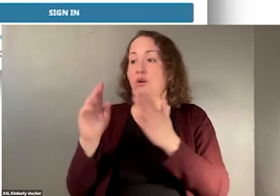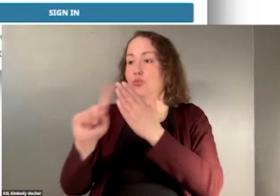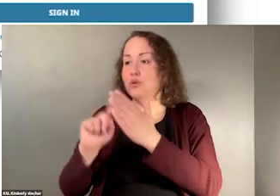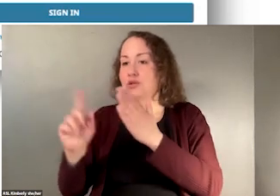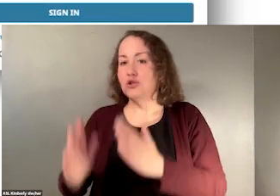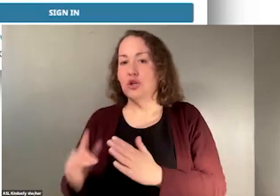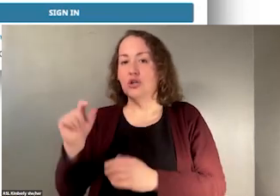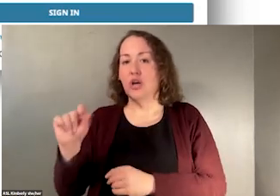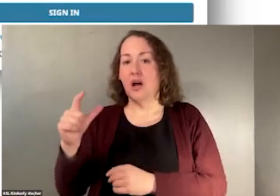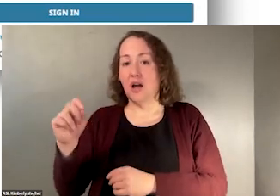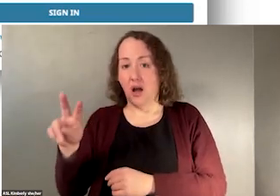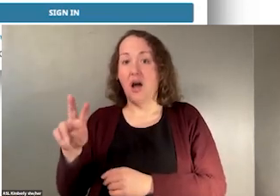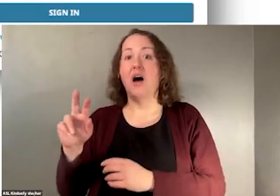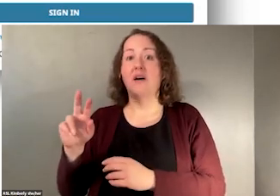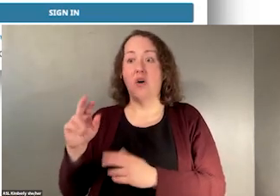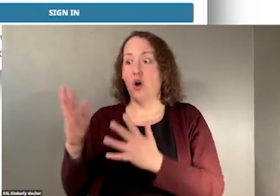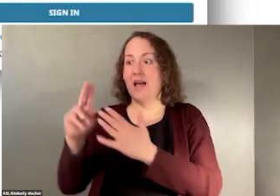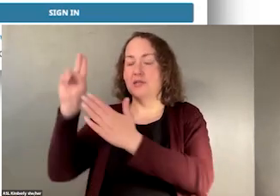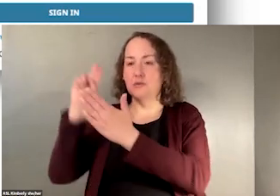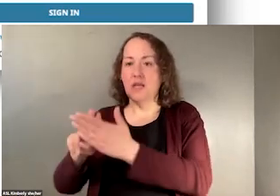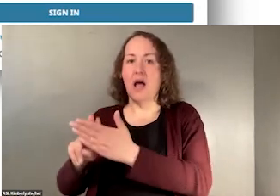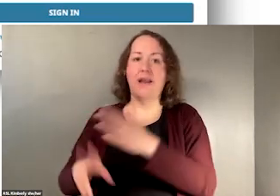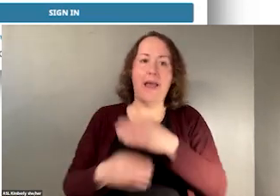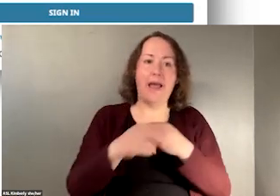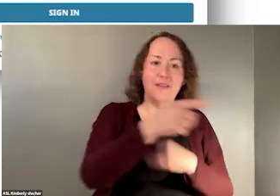If you have ORCID, you want to add your NSF, you do it the same way.